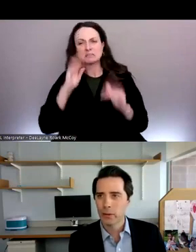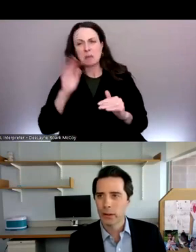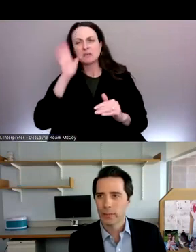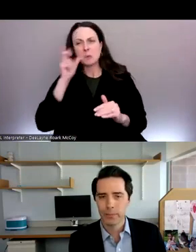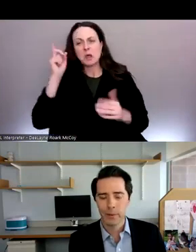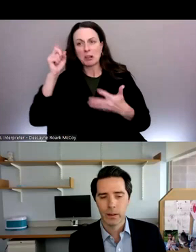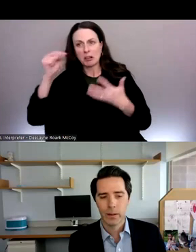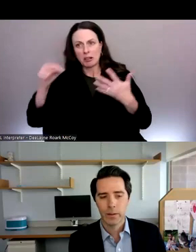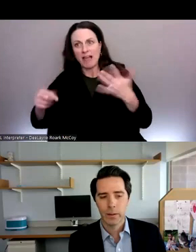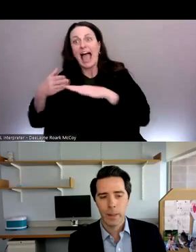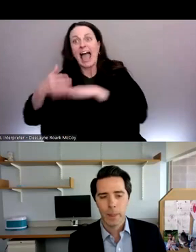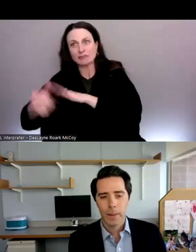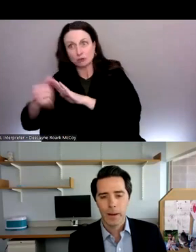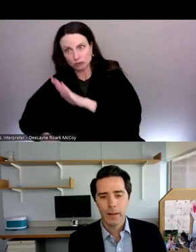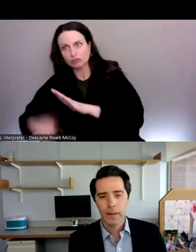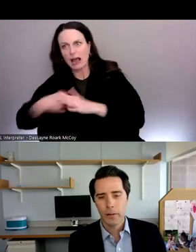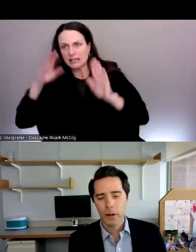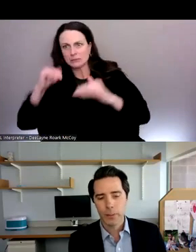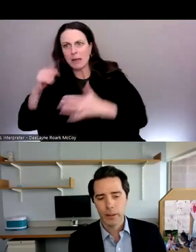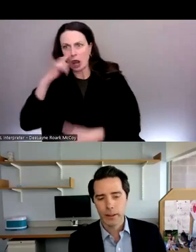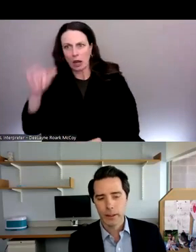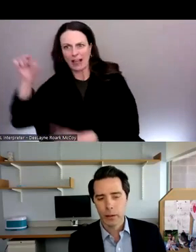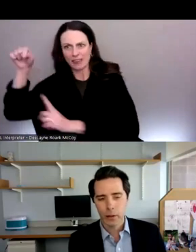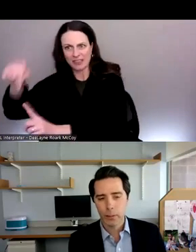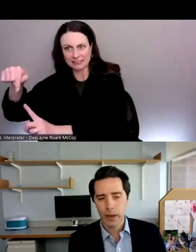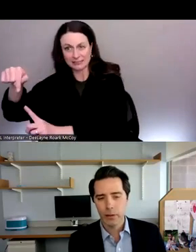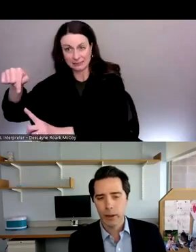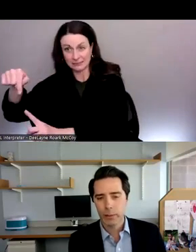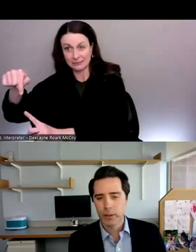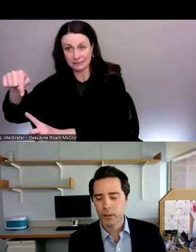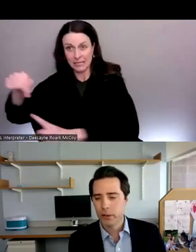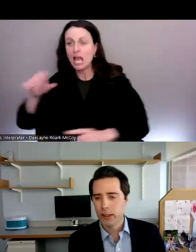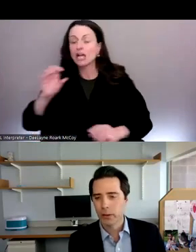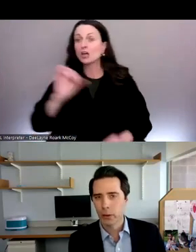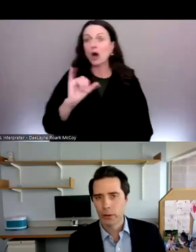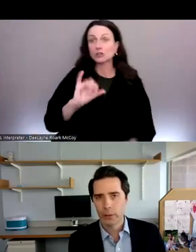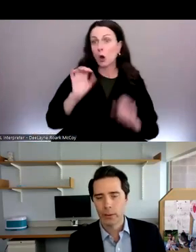surgery and then ultimately this could also pave